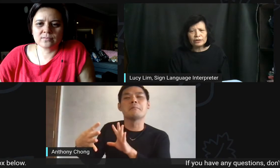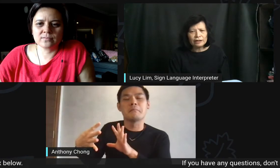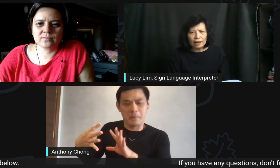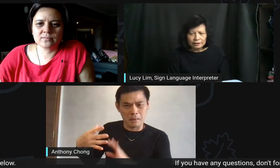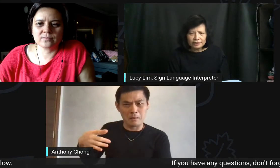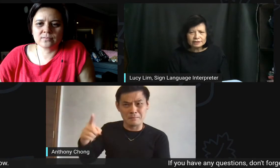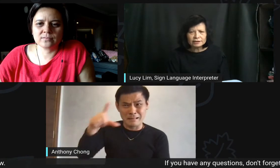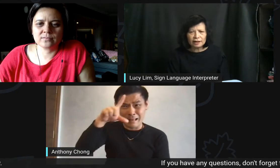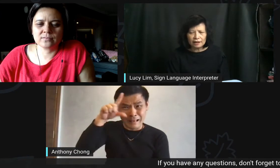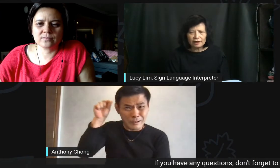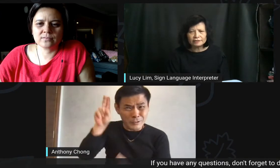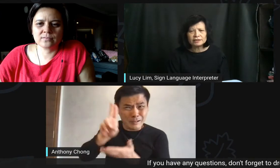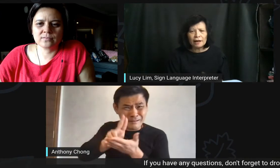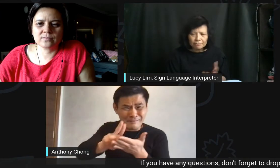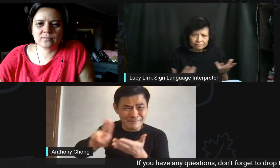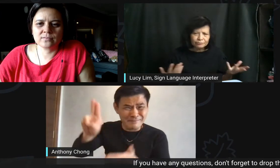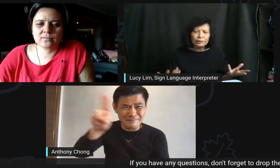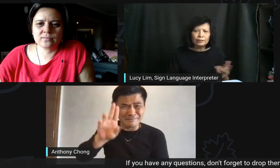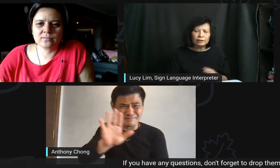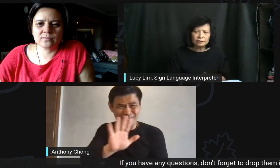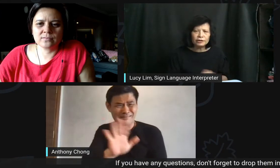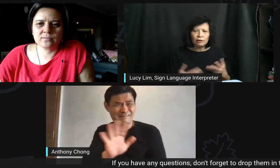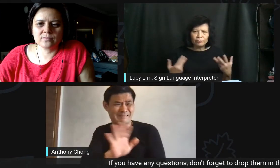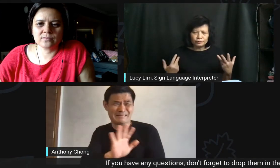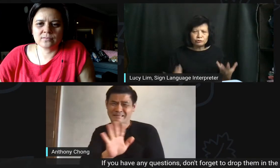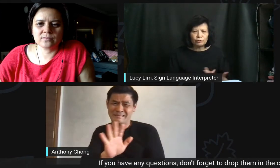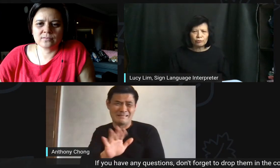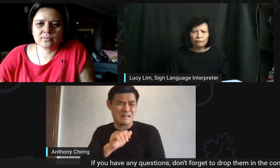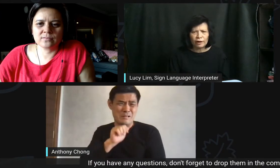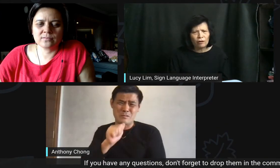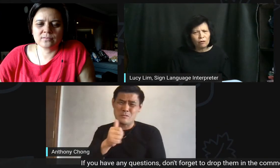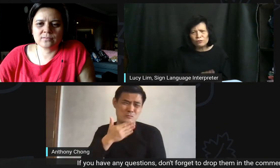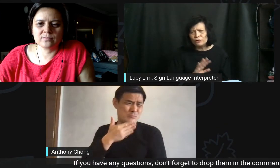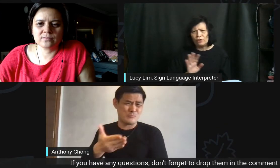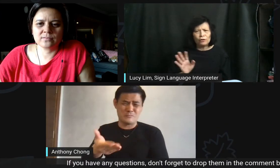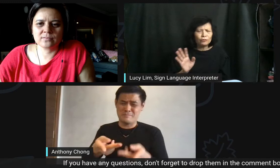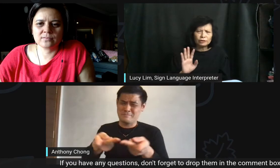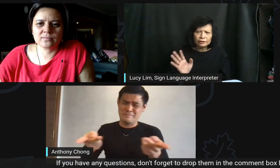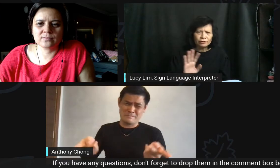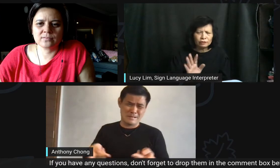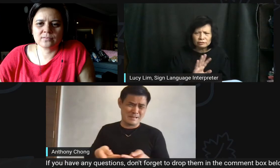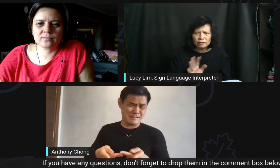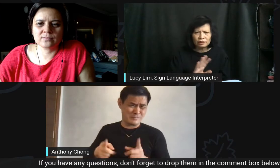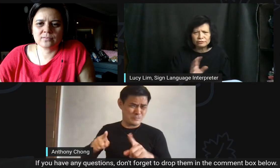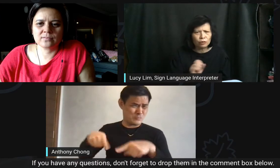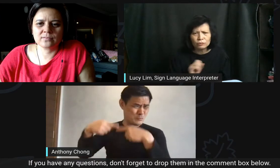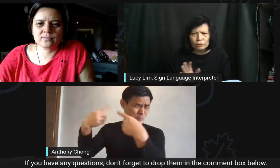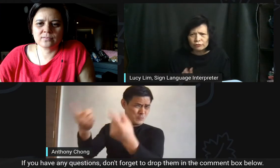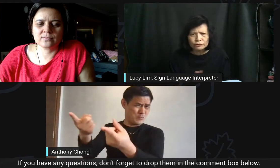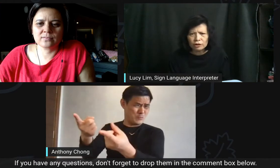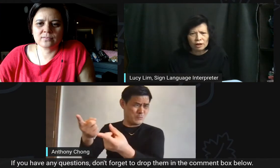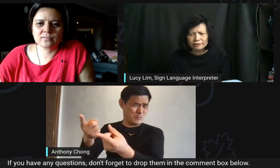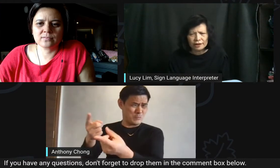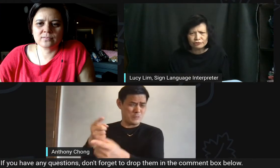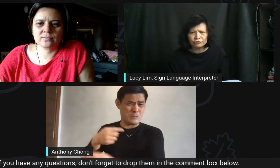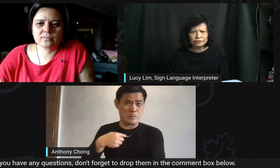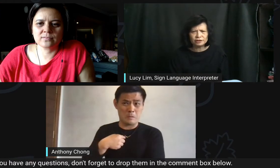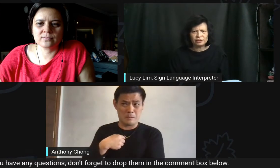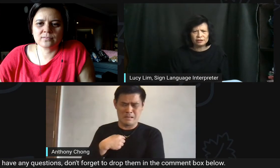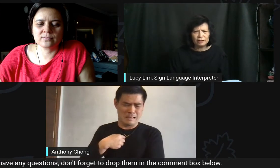Regardless, some people, you know, do provide "Oh no, don't go Gallaudet University"